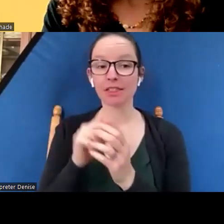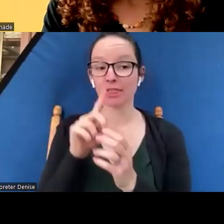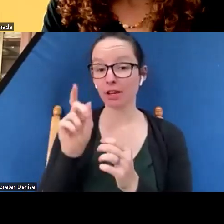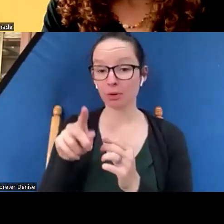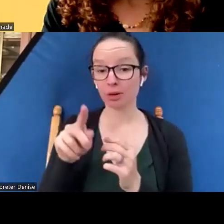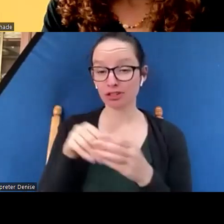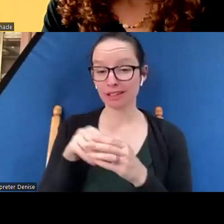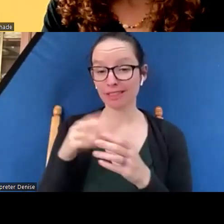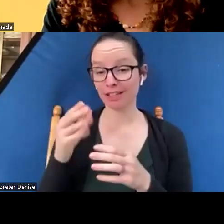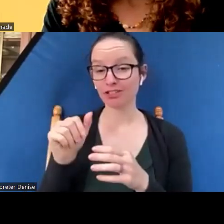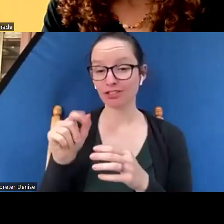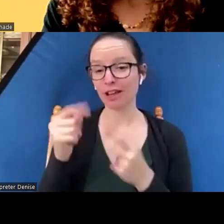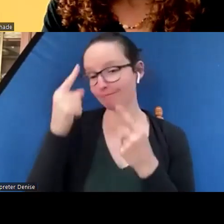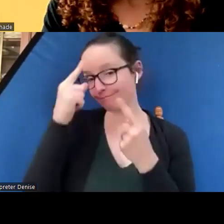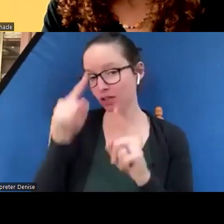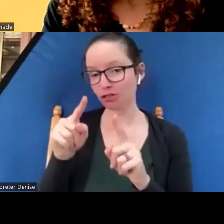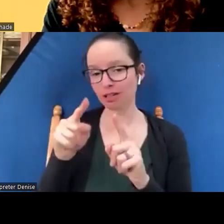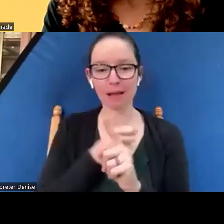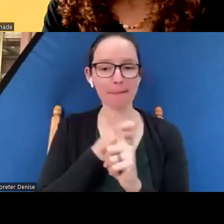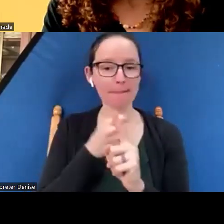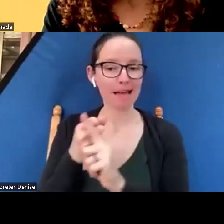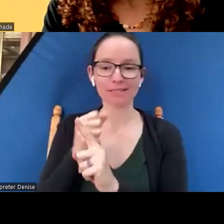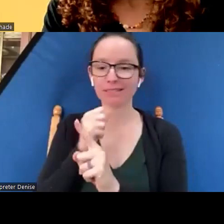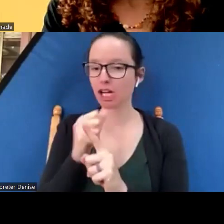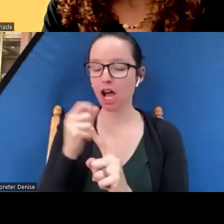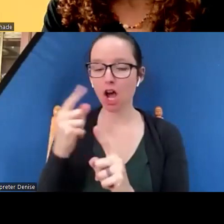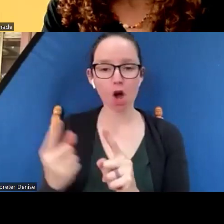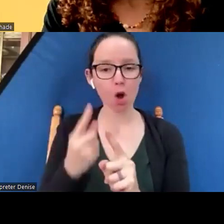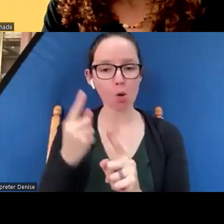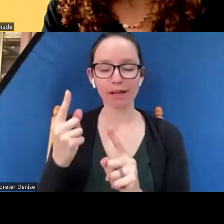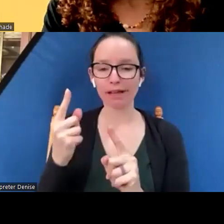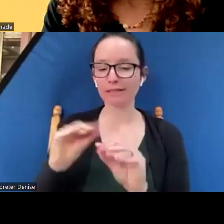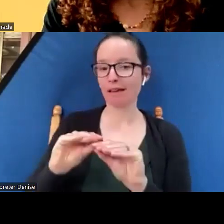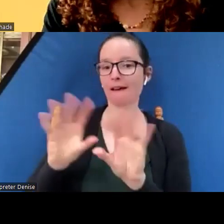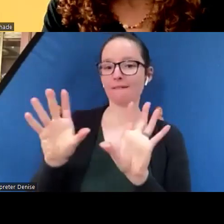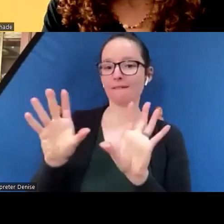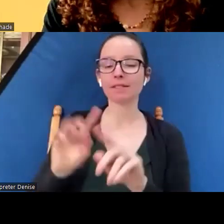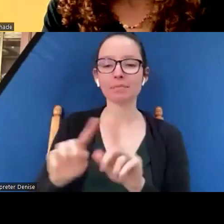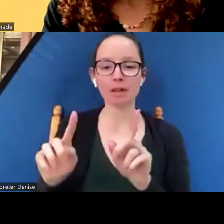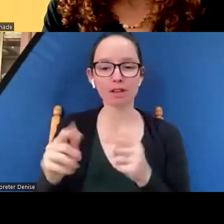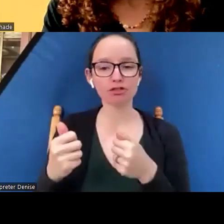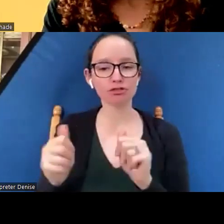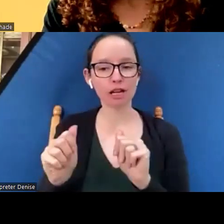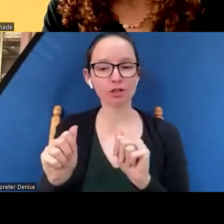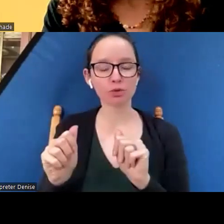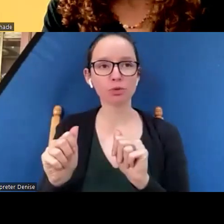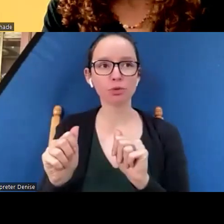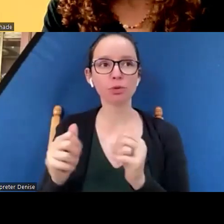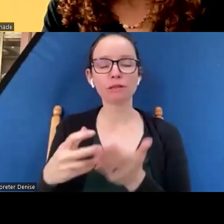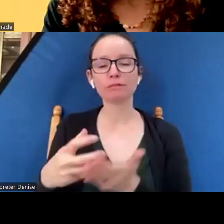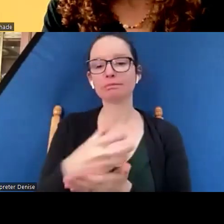aren't always apparent or success factors aren't always apparent but trying to agree or get input on what defining